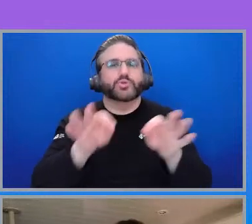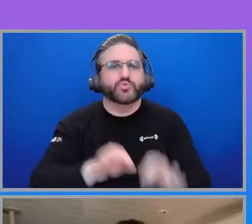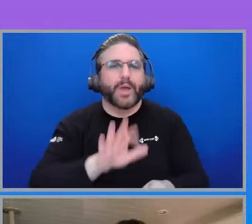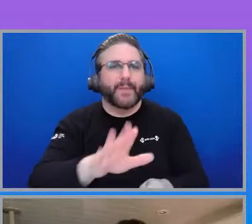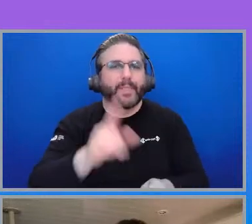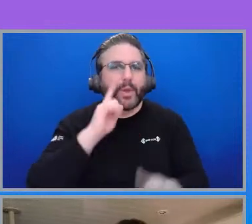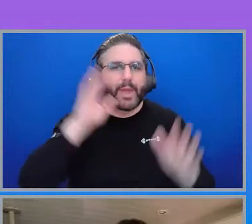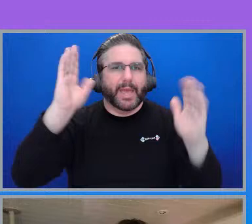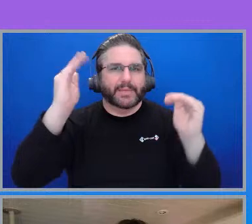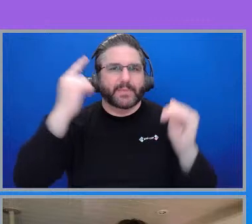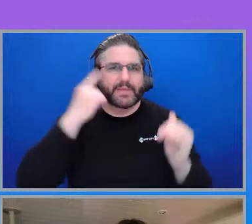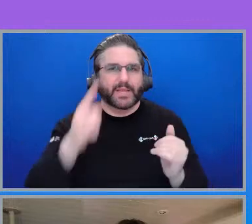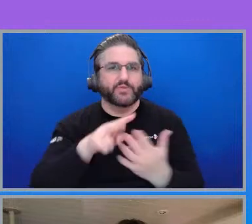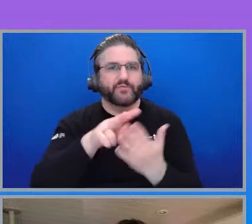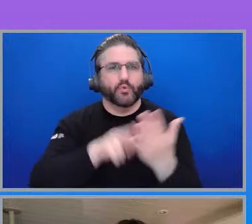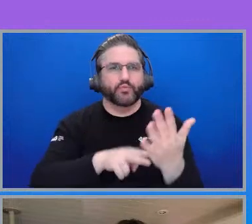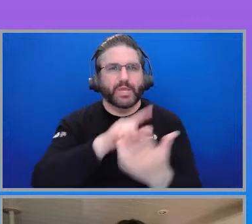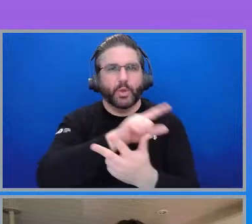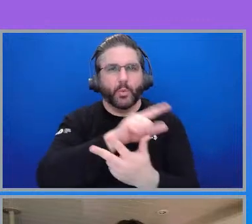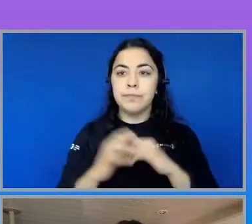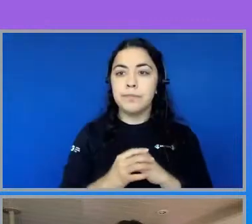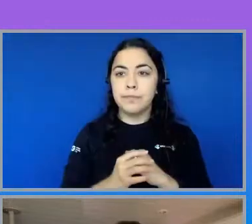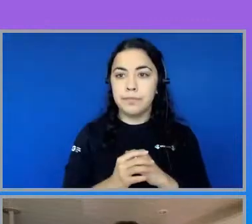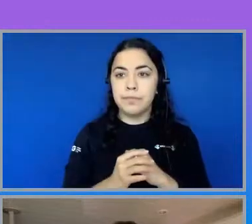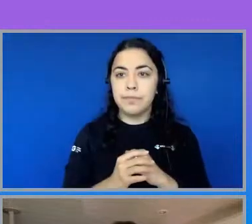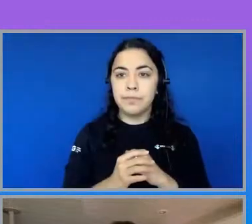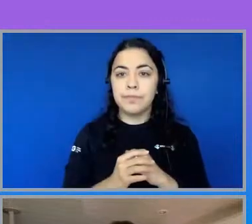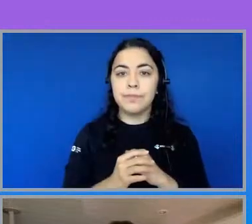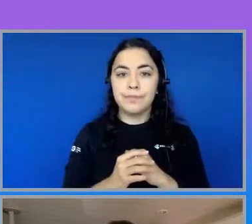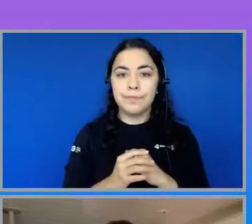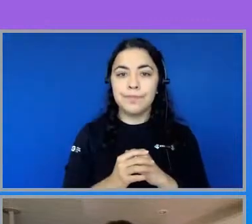describe their expectations for